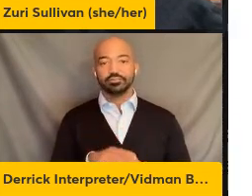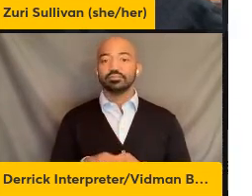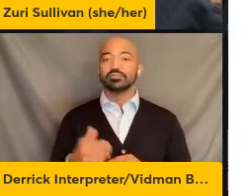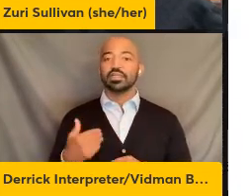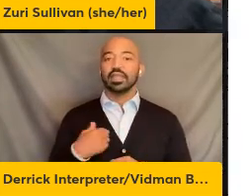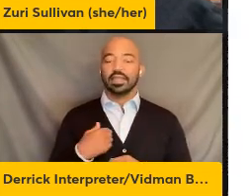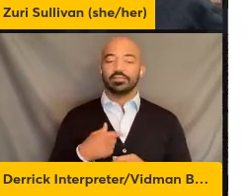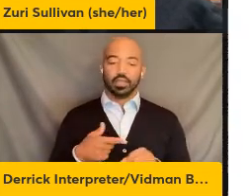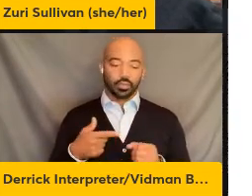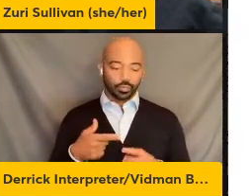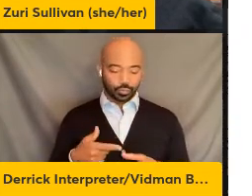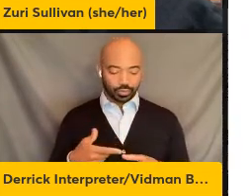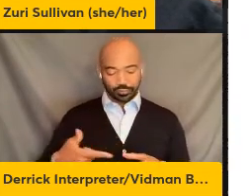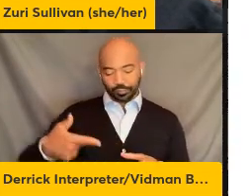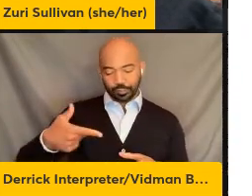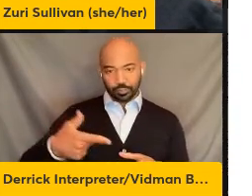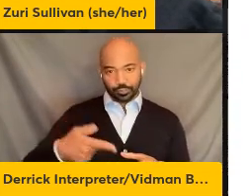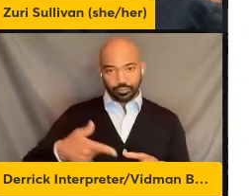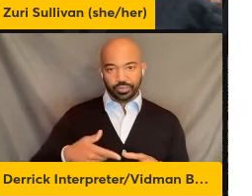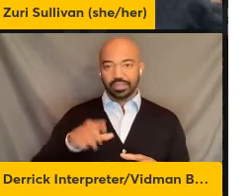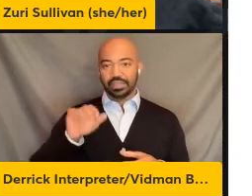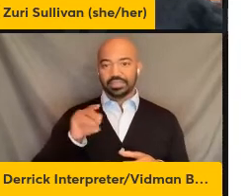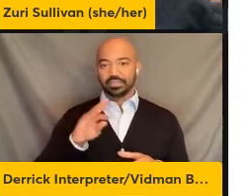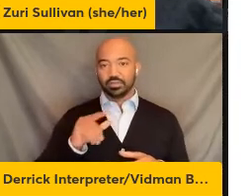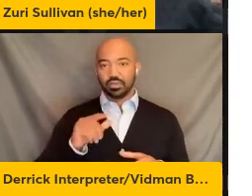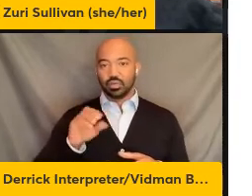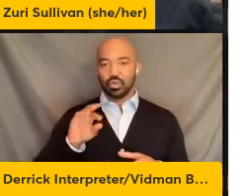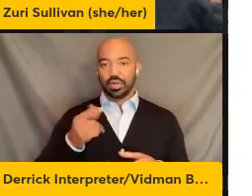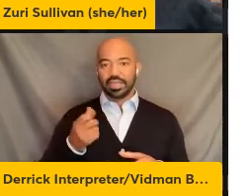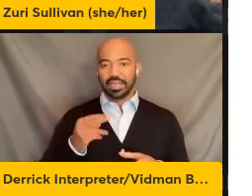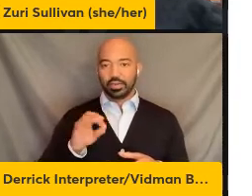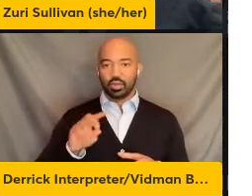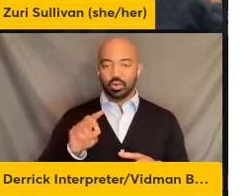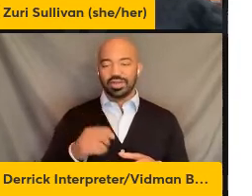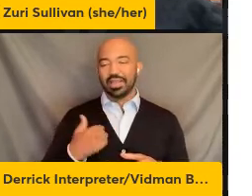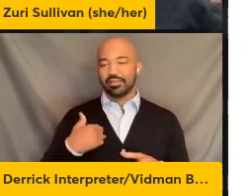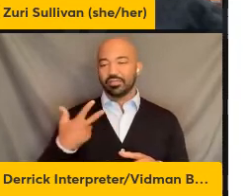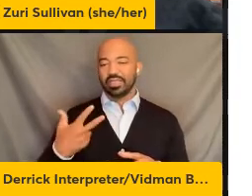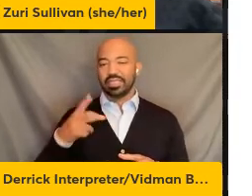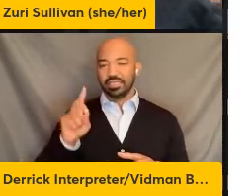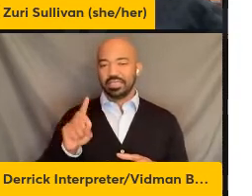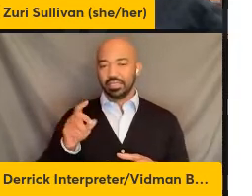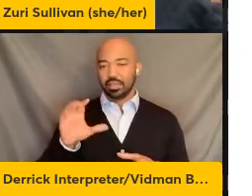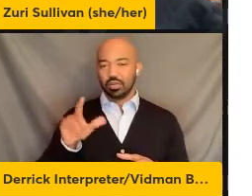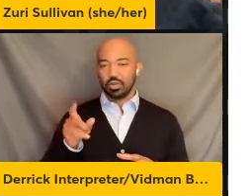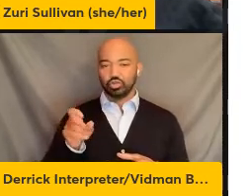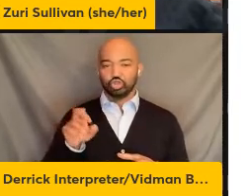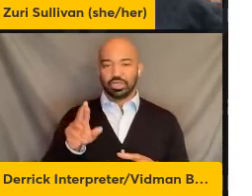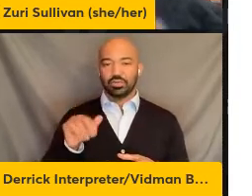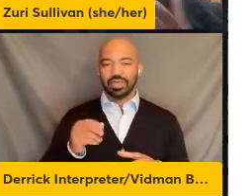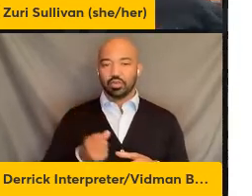called intestinal organoids, which are 3d culture systems in which we can grow all the epithelial cell types and look at